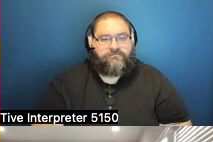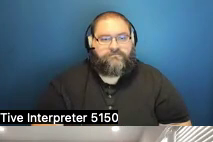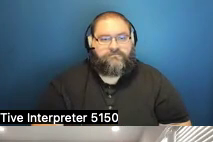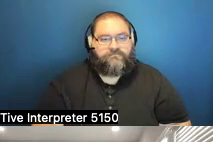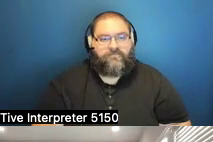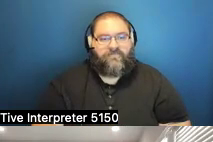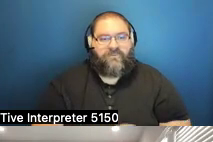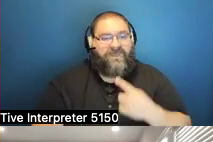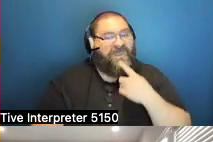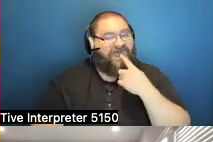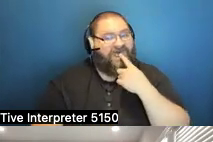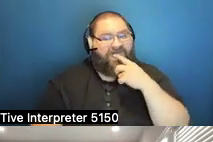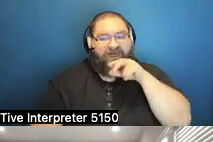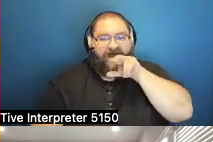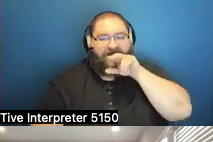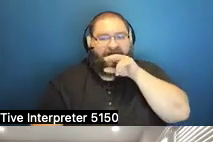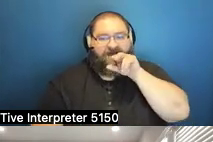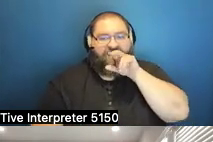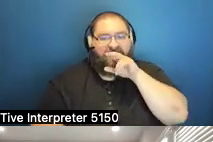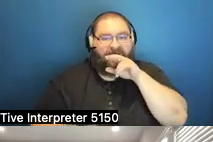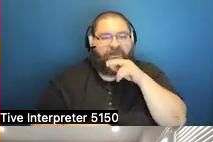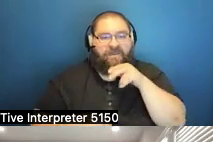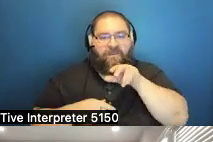teeth, causing lower crowding and Class II malocclusion.